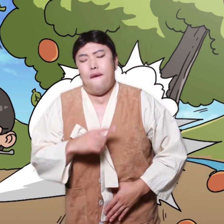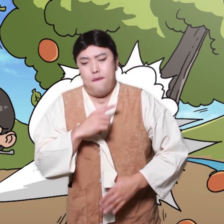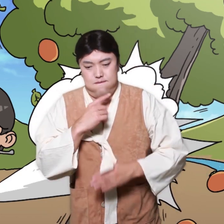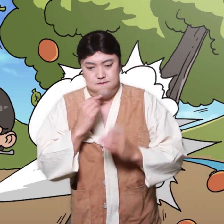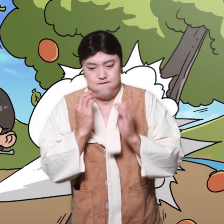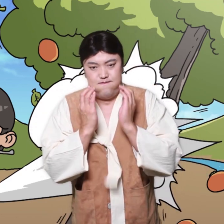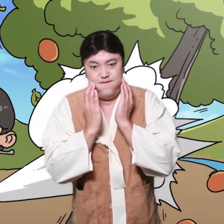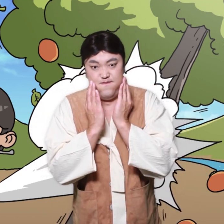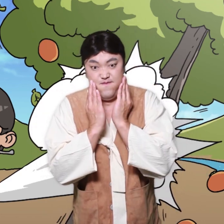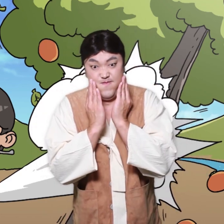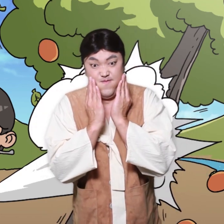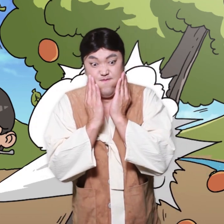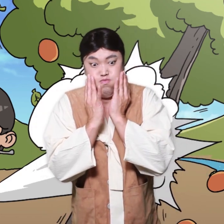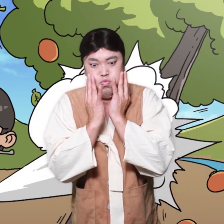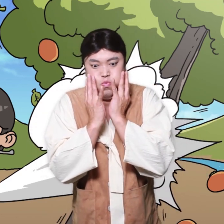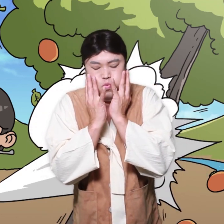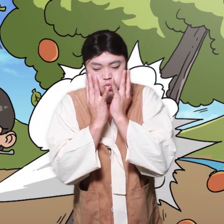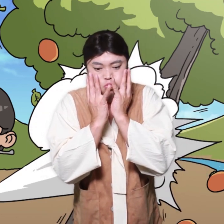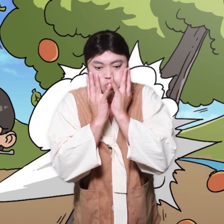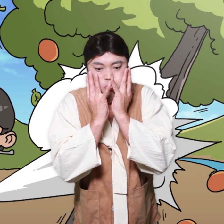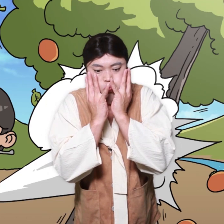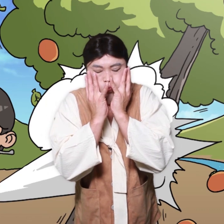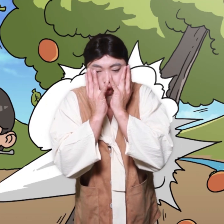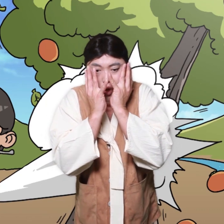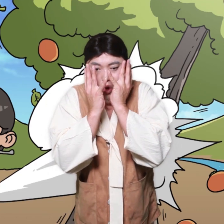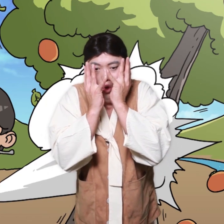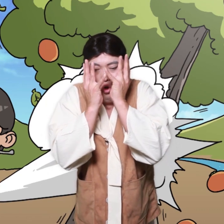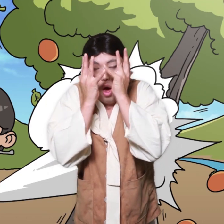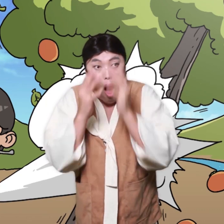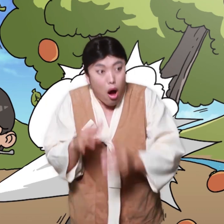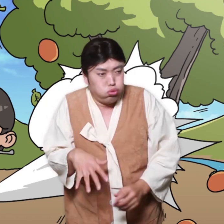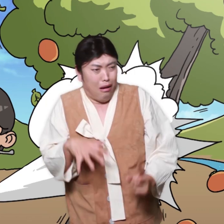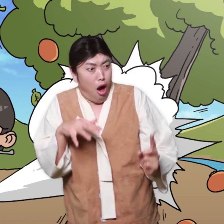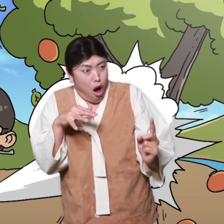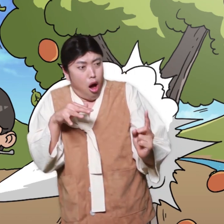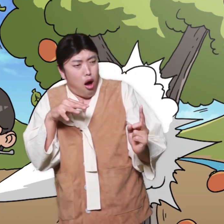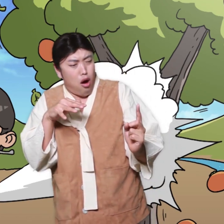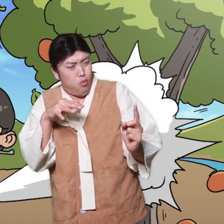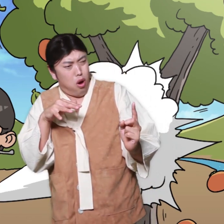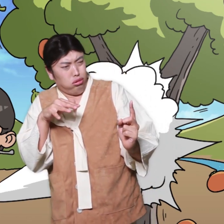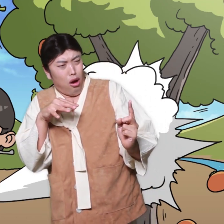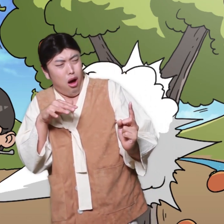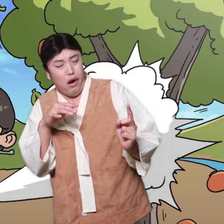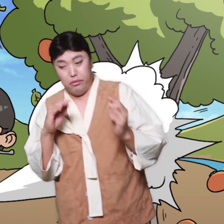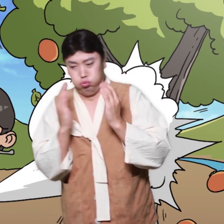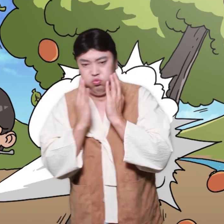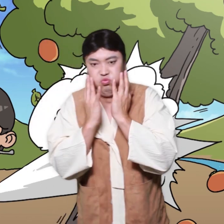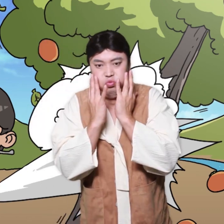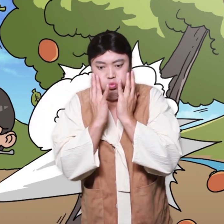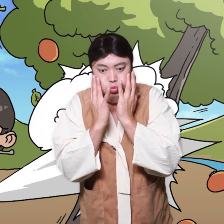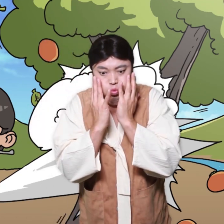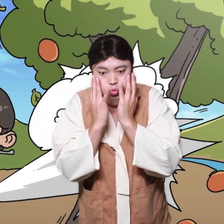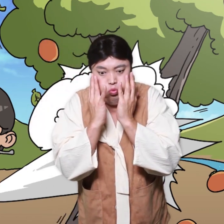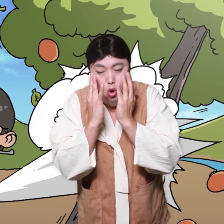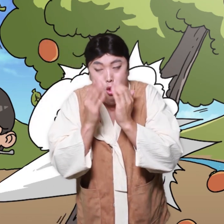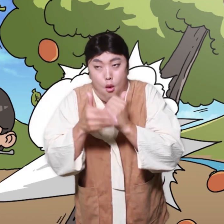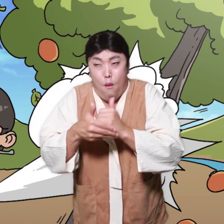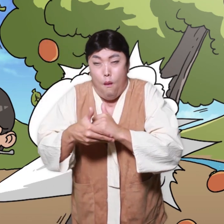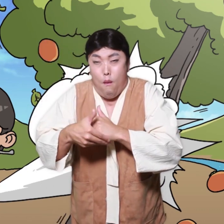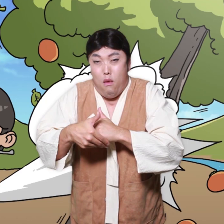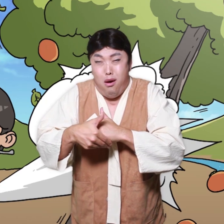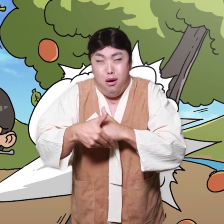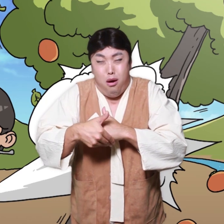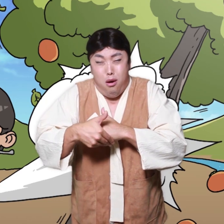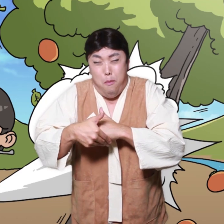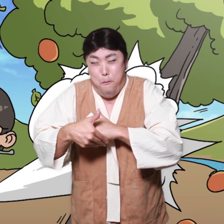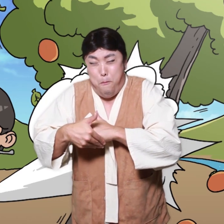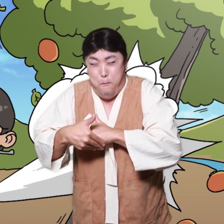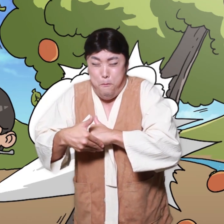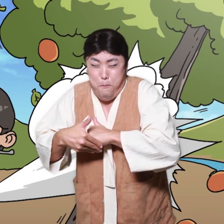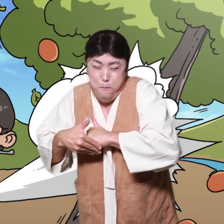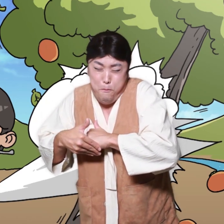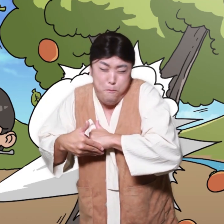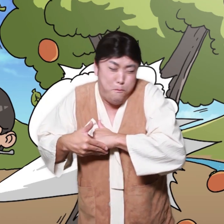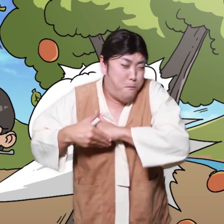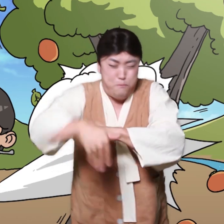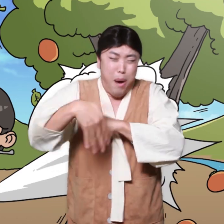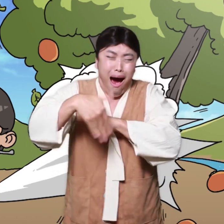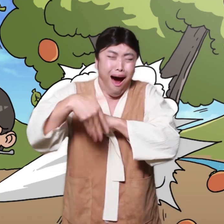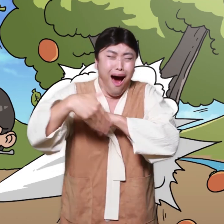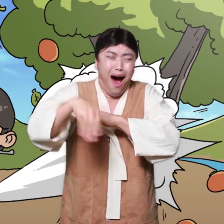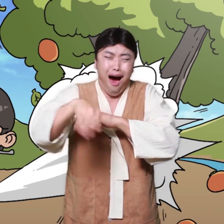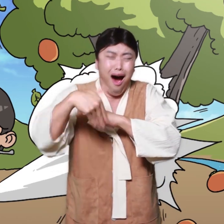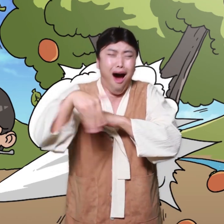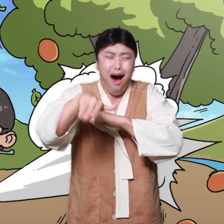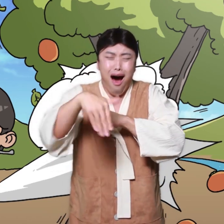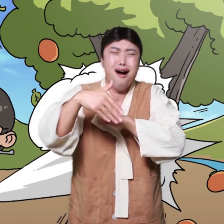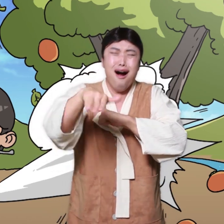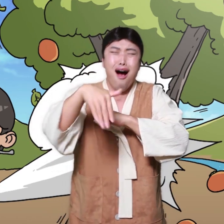The daughter-in-law's fart shook the trees and the boat fell into the hood.